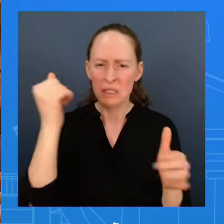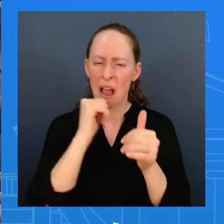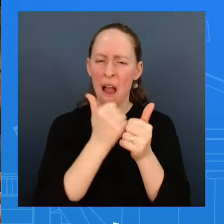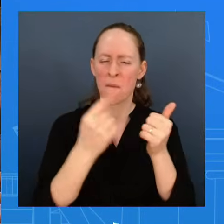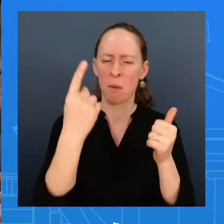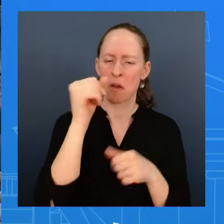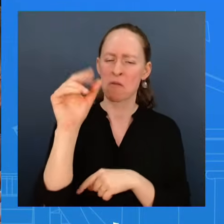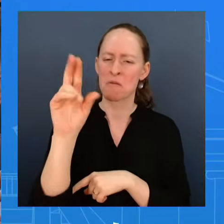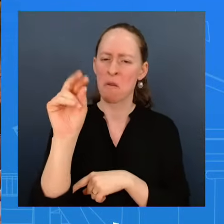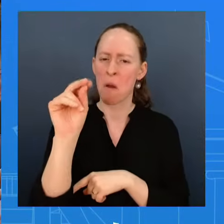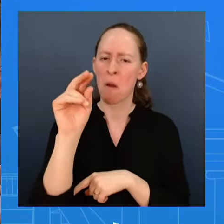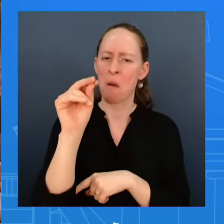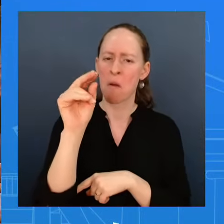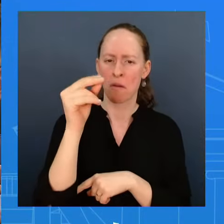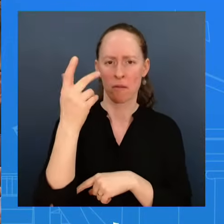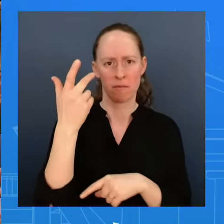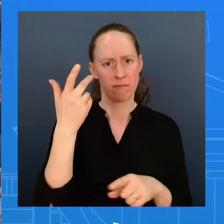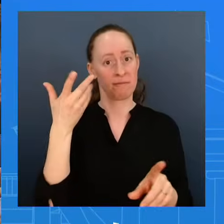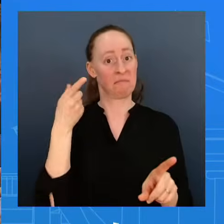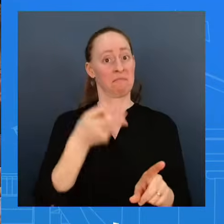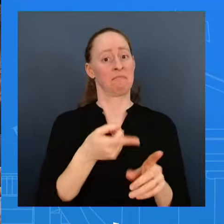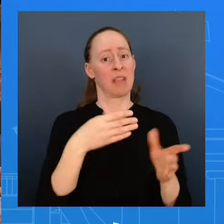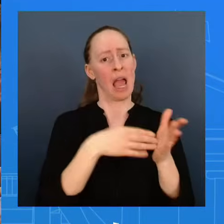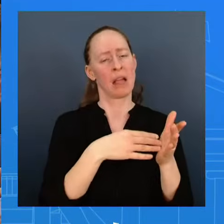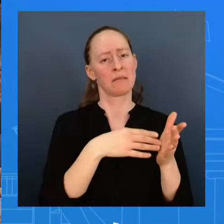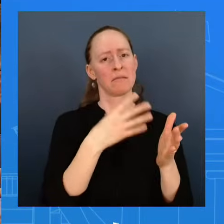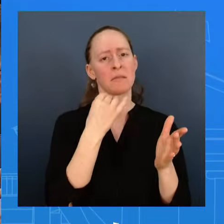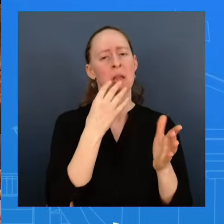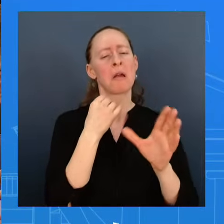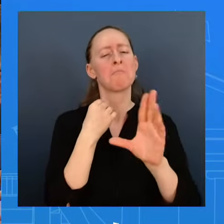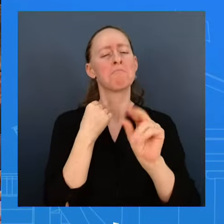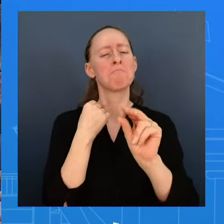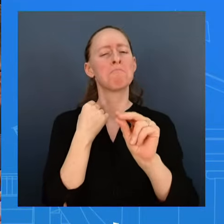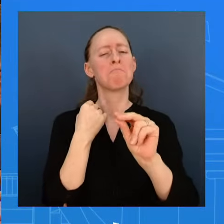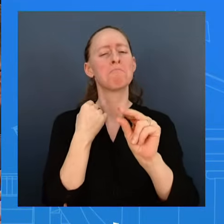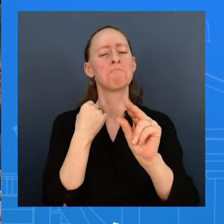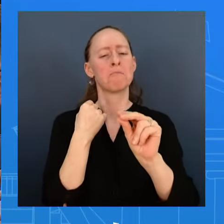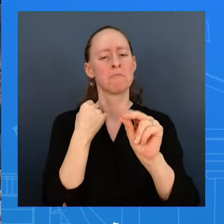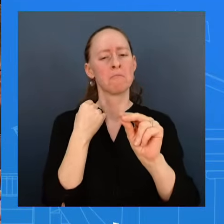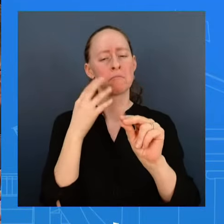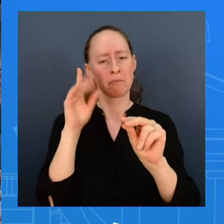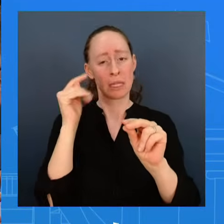that at, perhaps, some of these universities that higher education has gone off the rails,